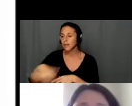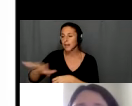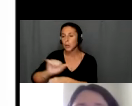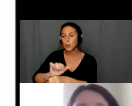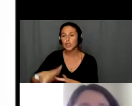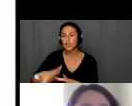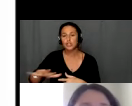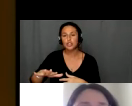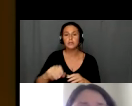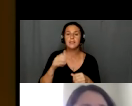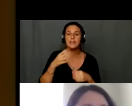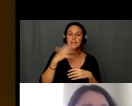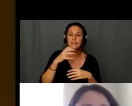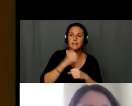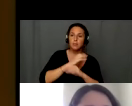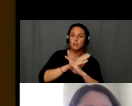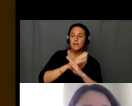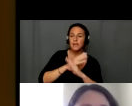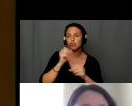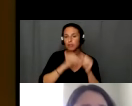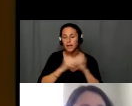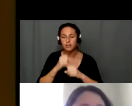I'll go ahead and press it to Kris one more time.